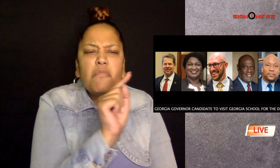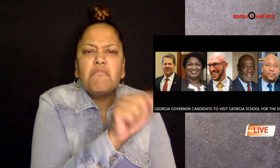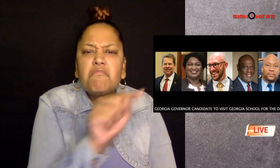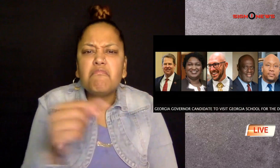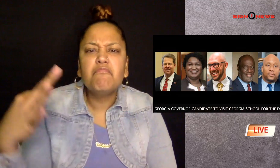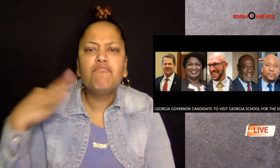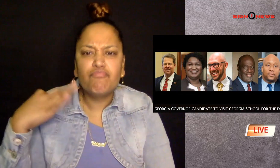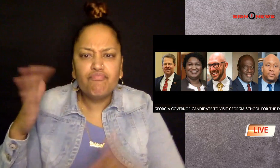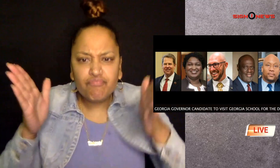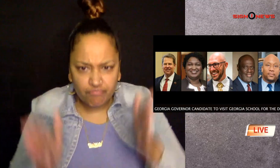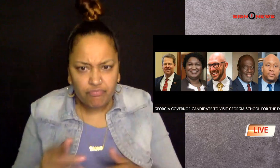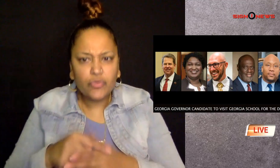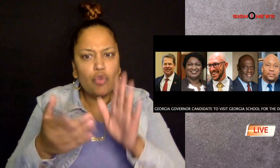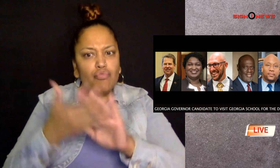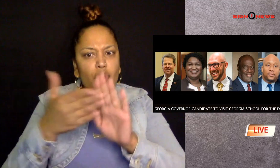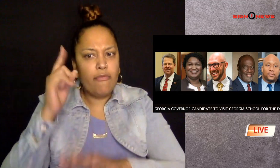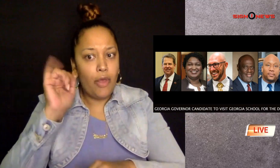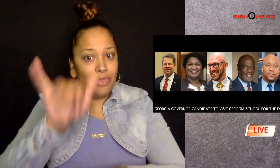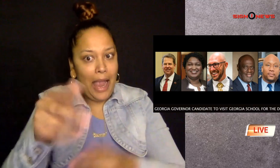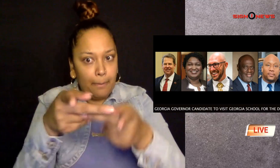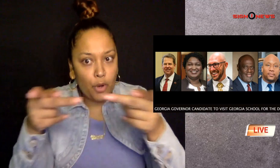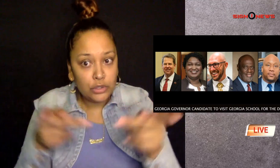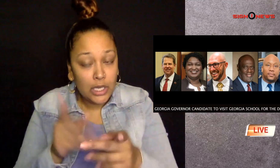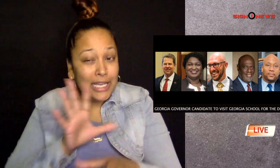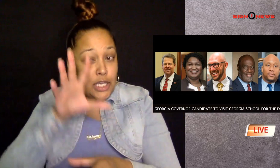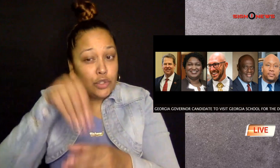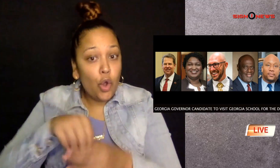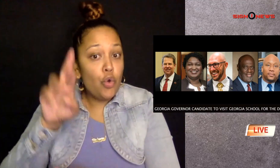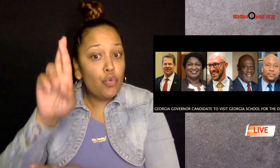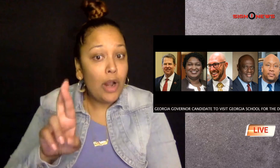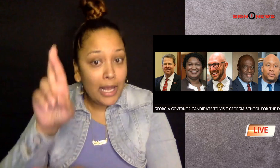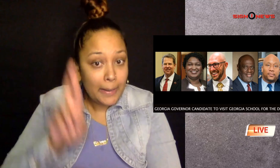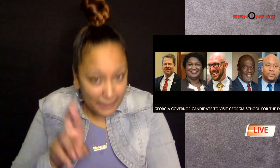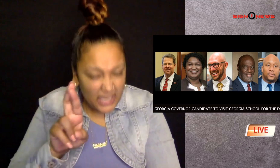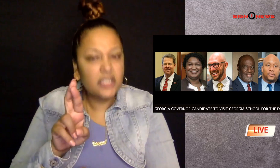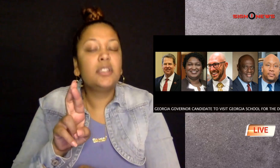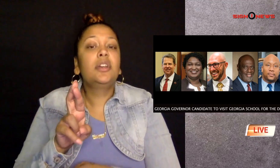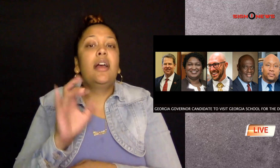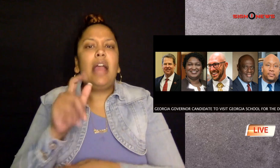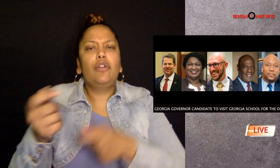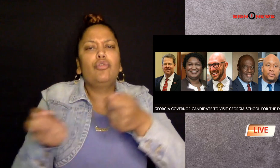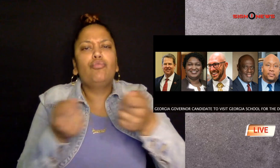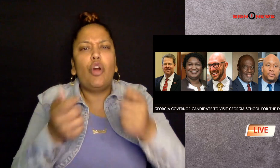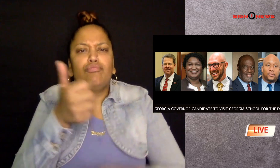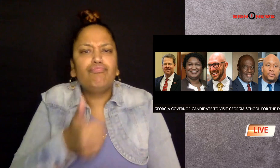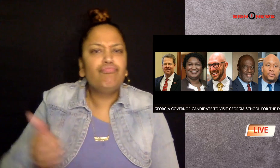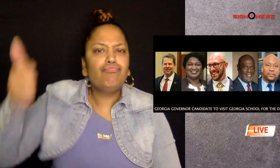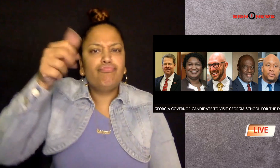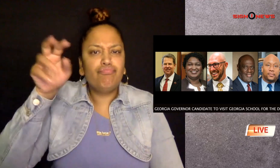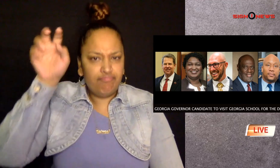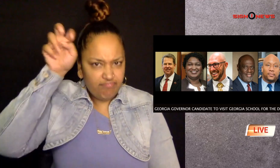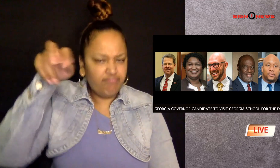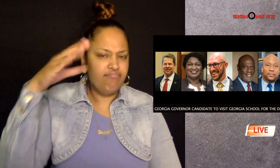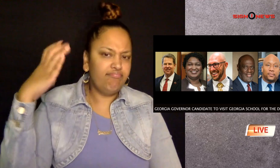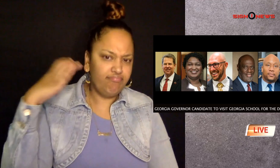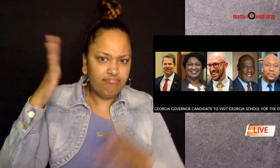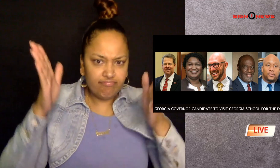several candidates are running for the position including Republican incumbent Brian Kemp